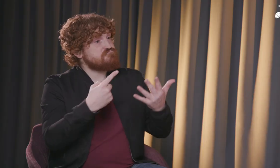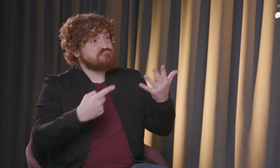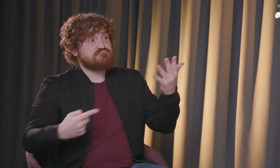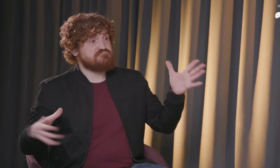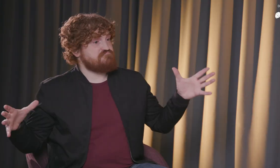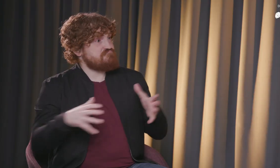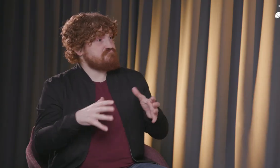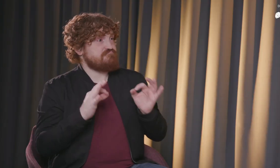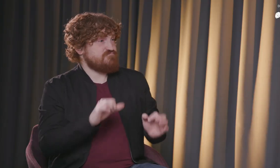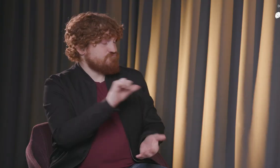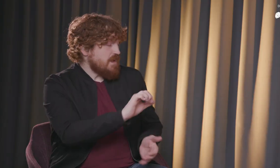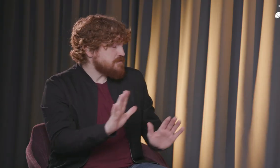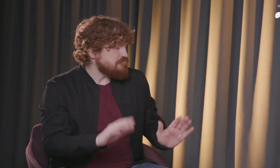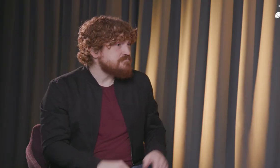It’s all about everyone coming together, you’re right.